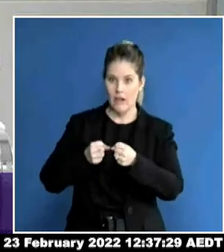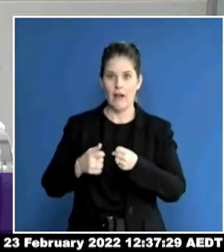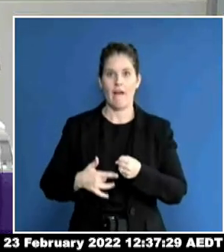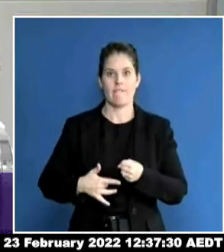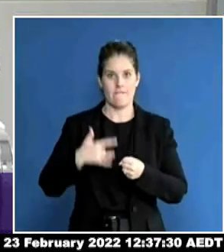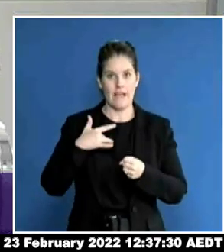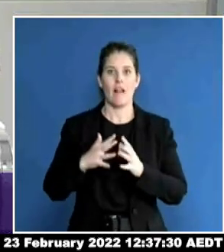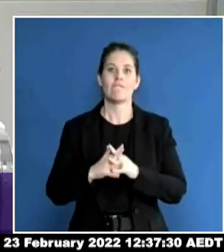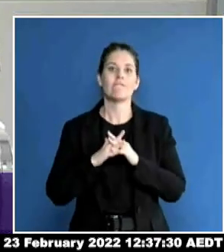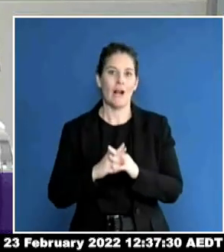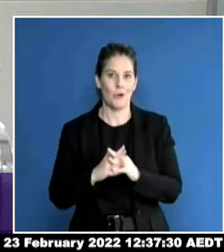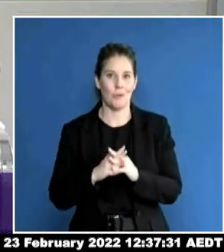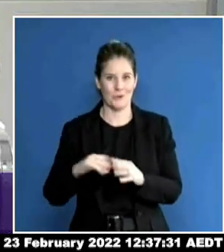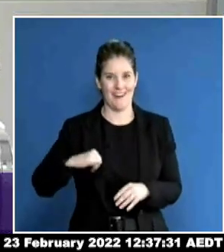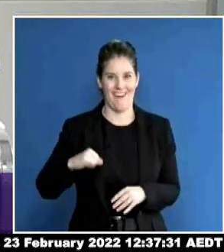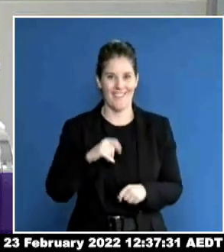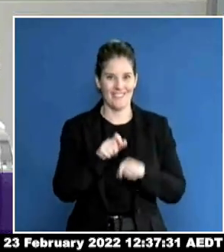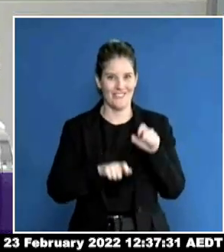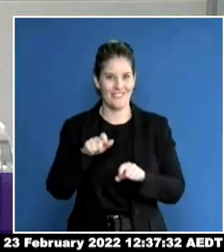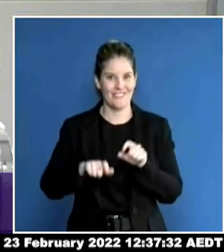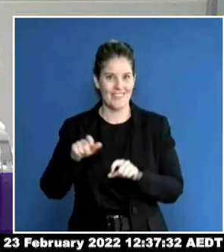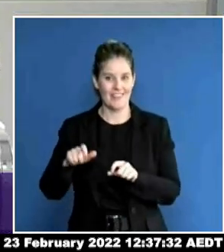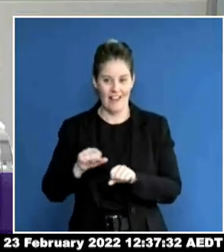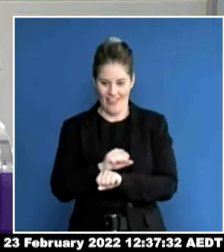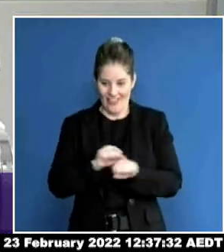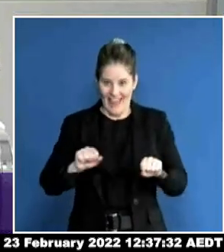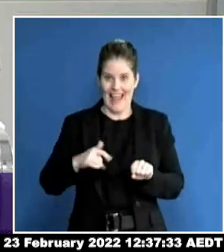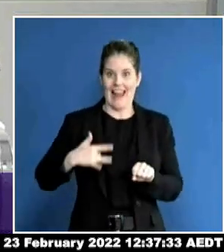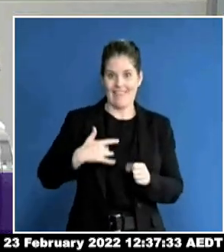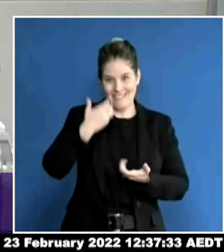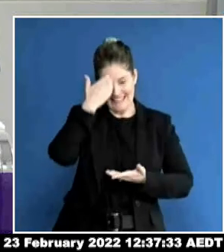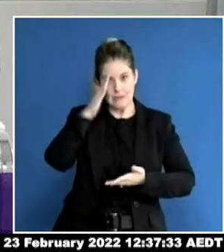experience in itself is a skill that you can hire for - that we hire for.